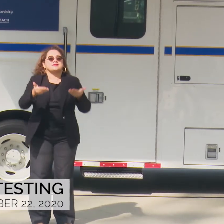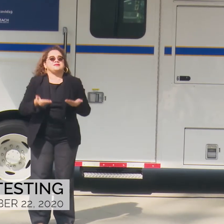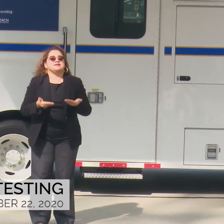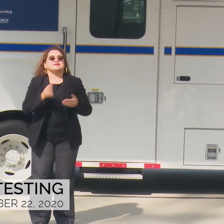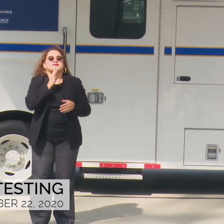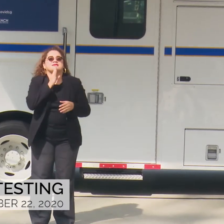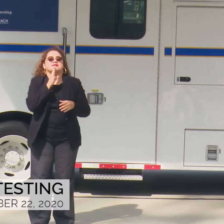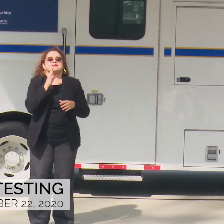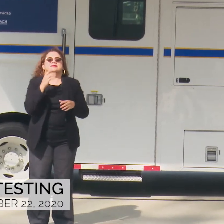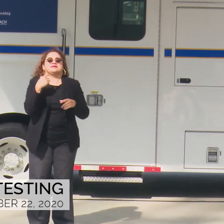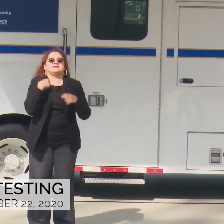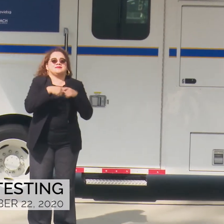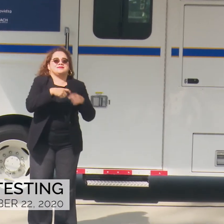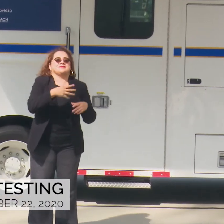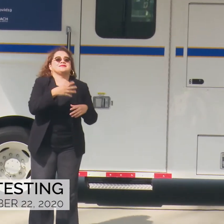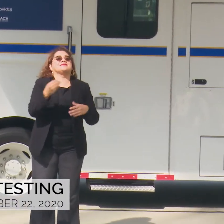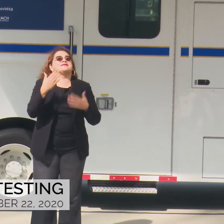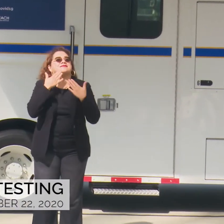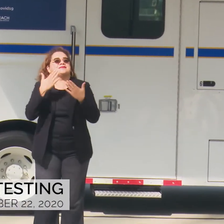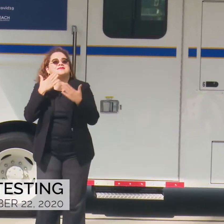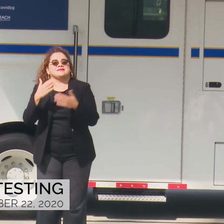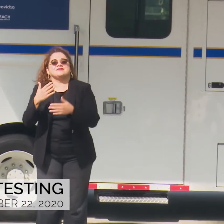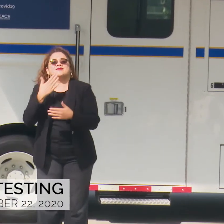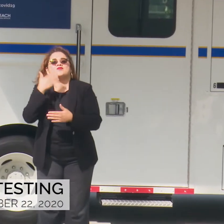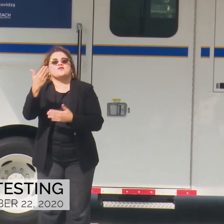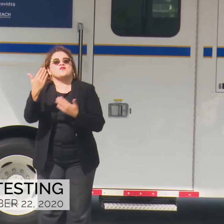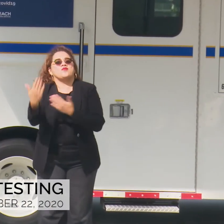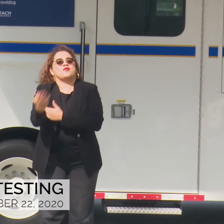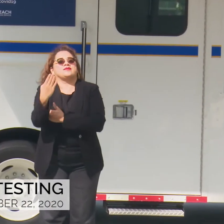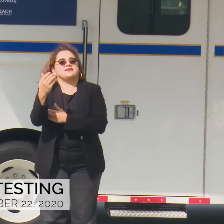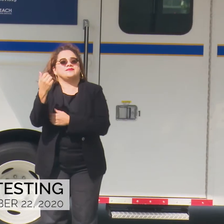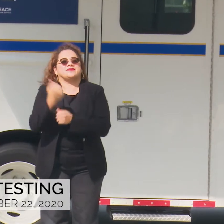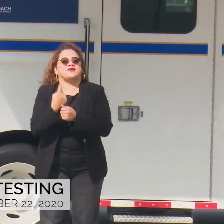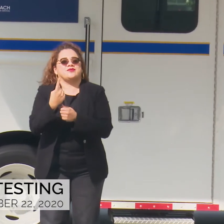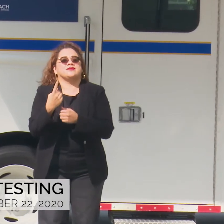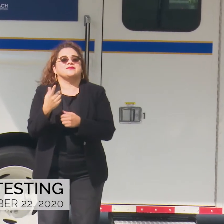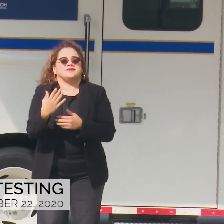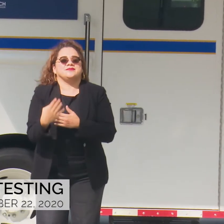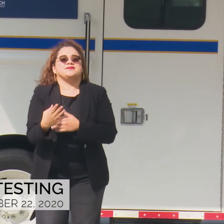all for being here this morning for a really important initiative as it